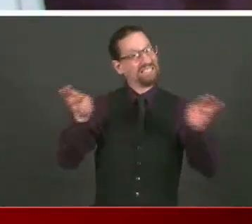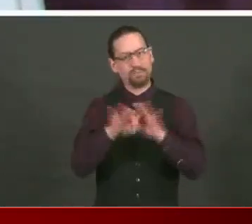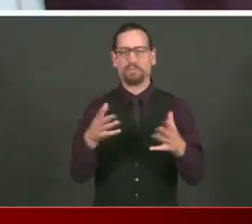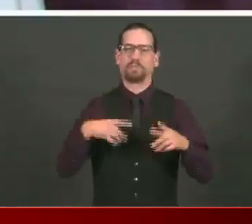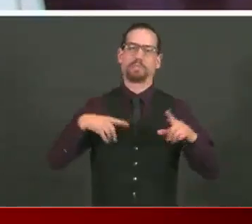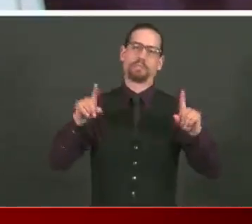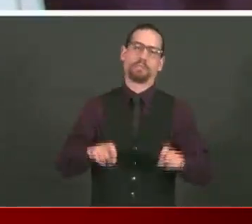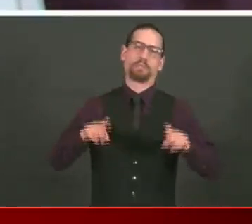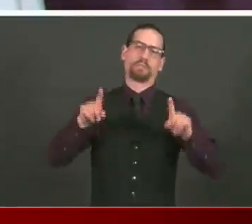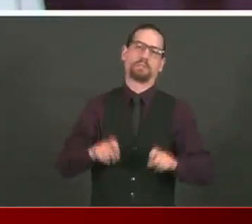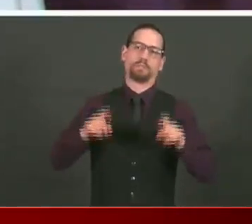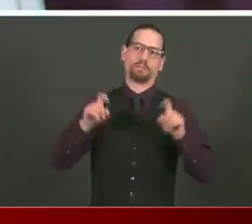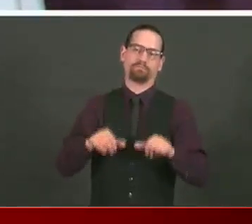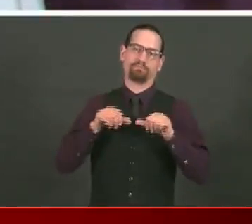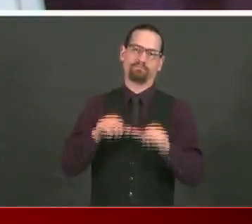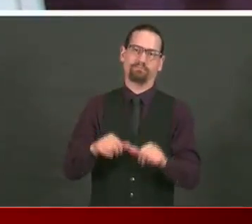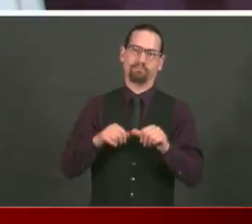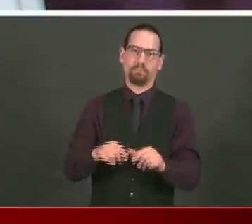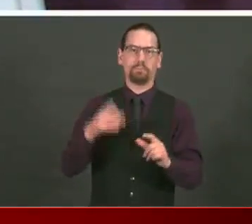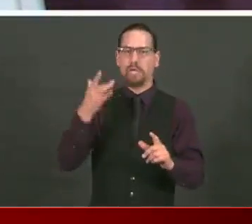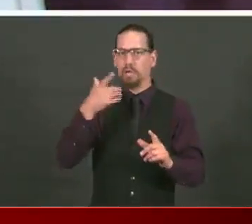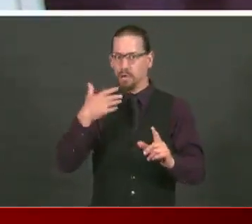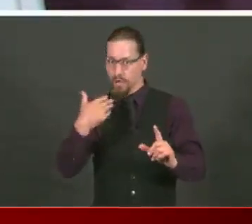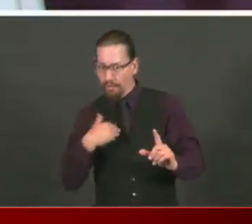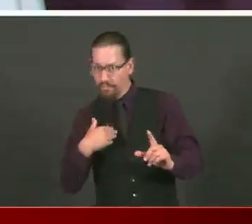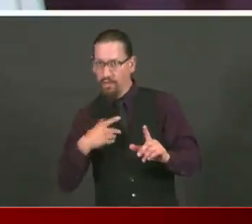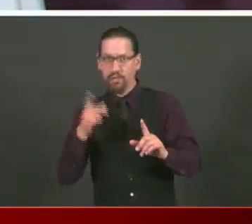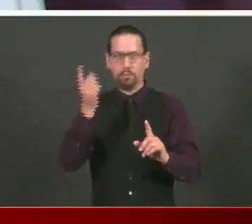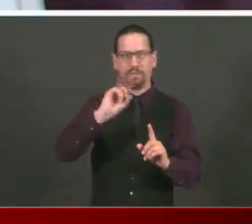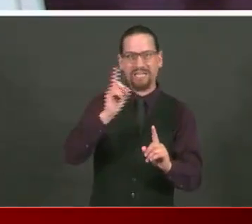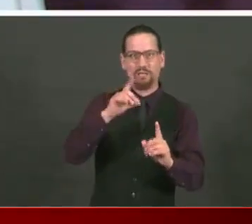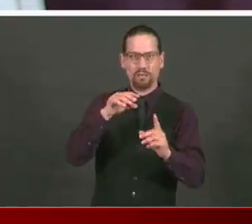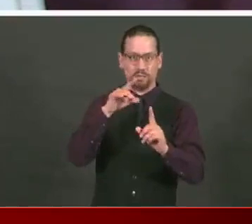OUR GREATEST STRENGTH RIGHT NOW IS TESTING AND PINPOINTING AND